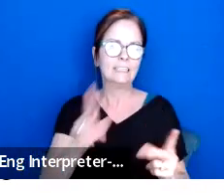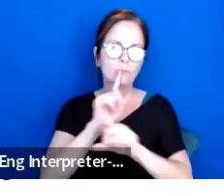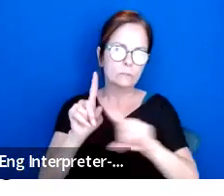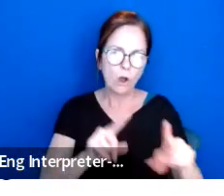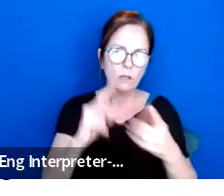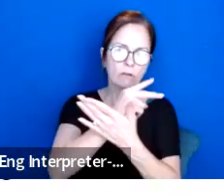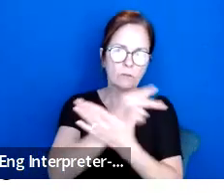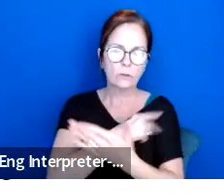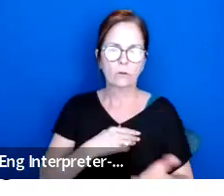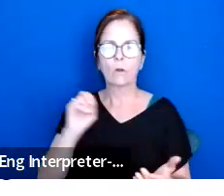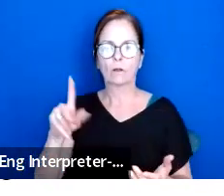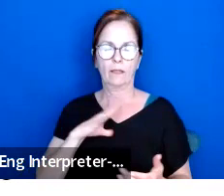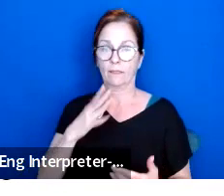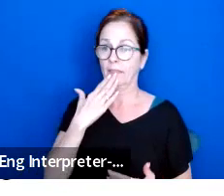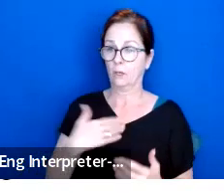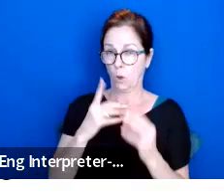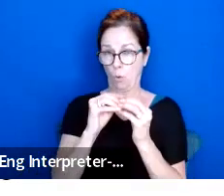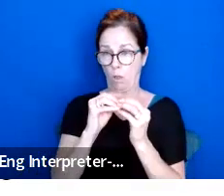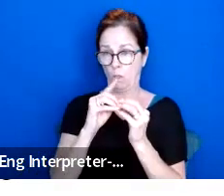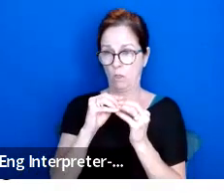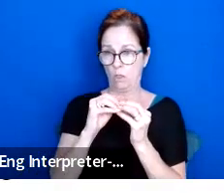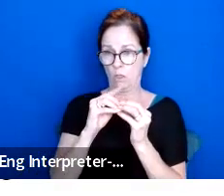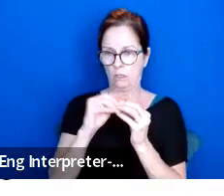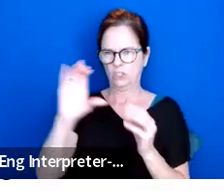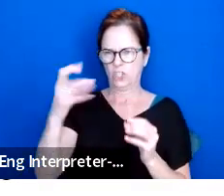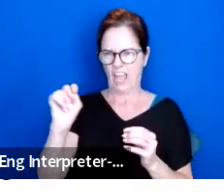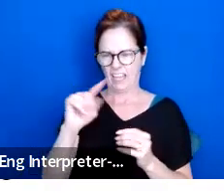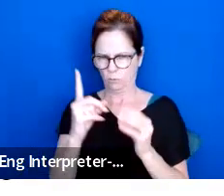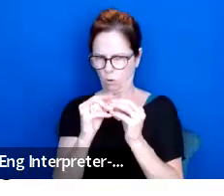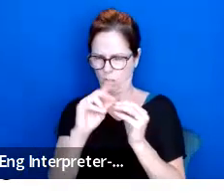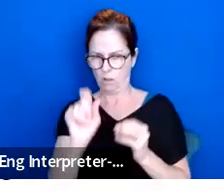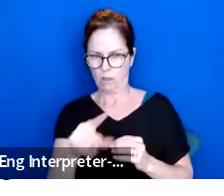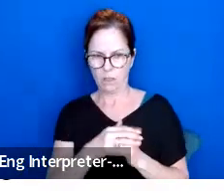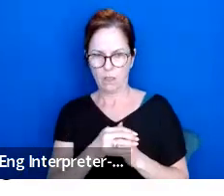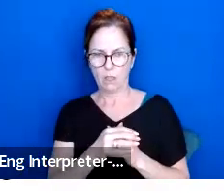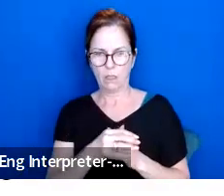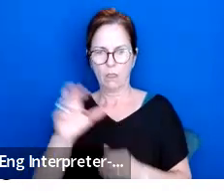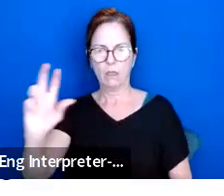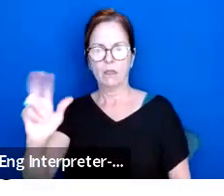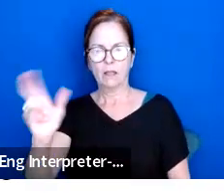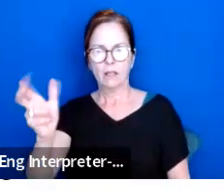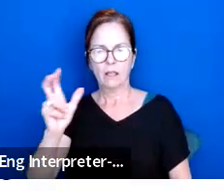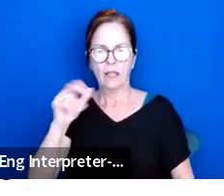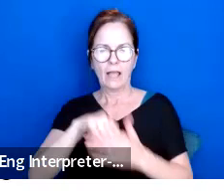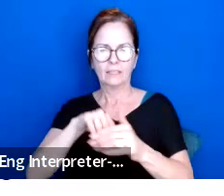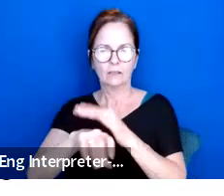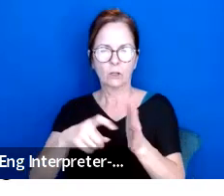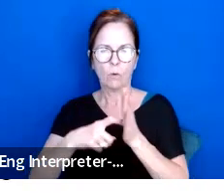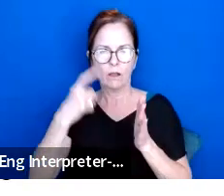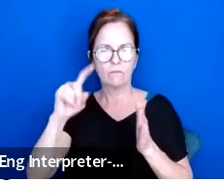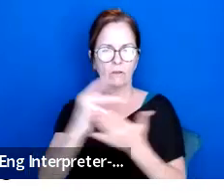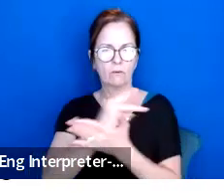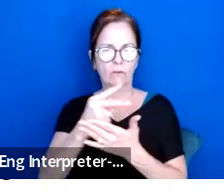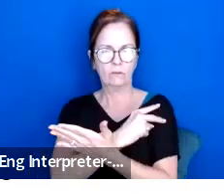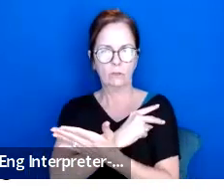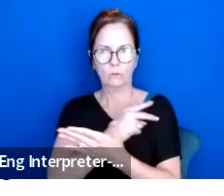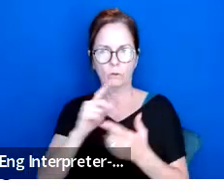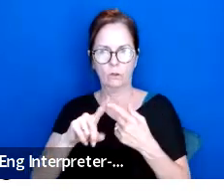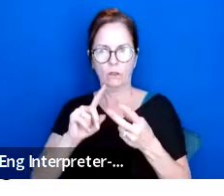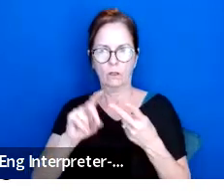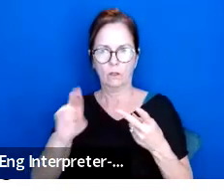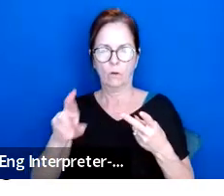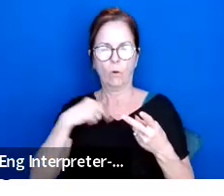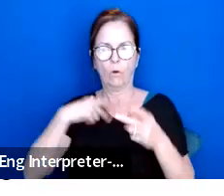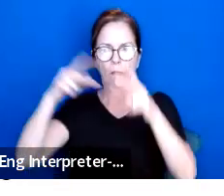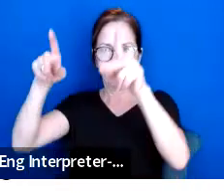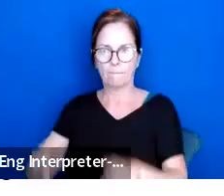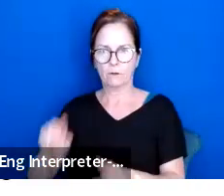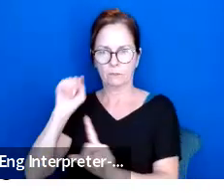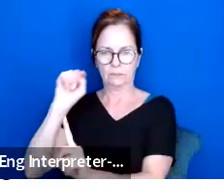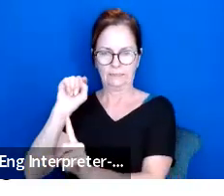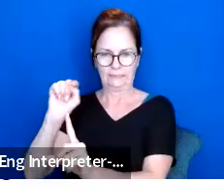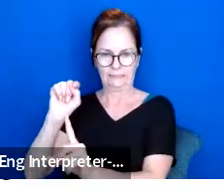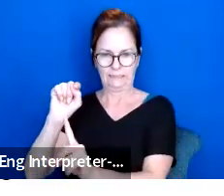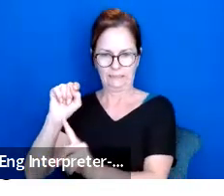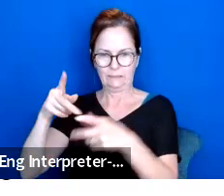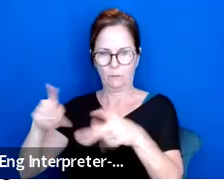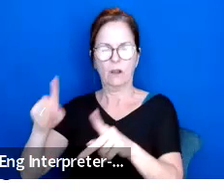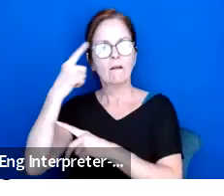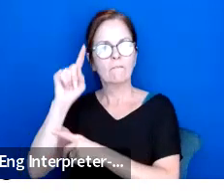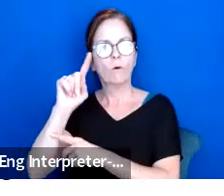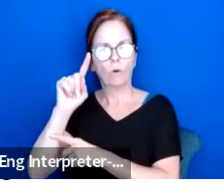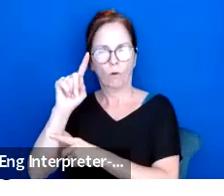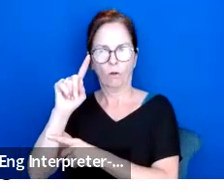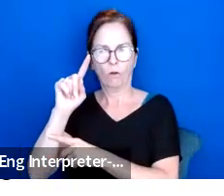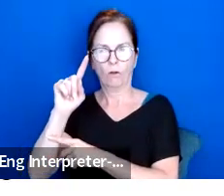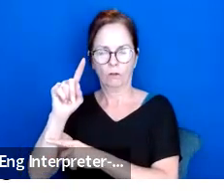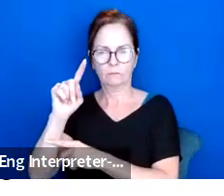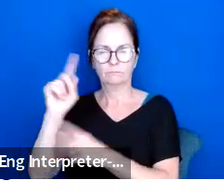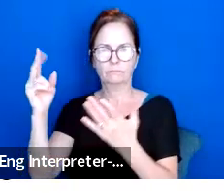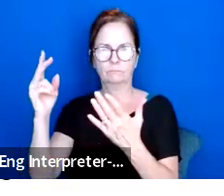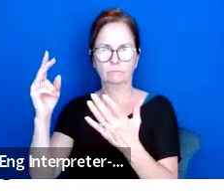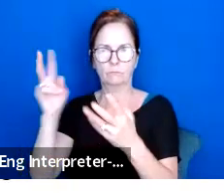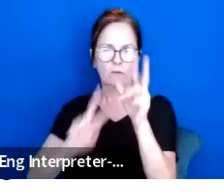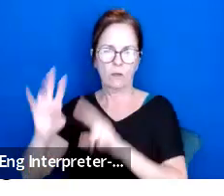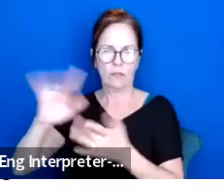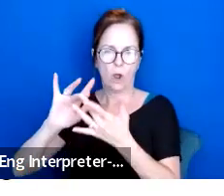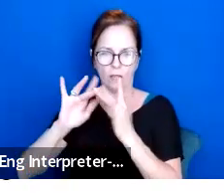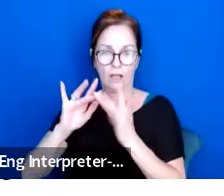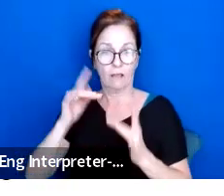One more question before we move on. Is the Canvas, is Canvas access required for the review were or is it sufficient for the person being reviewed to walk you through their online course?